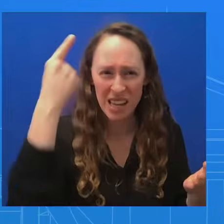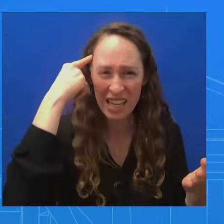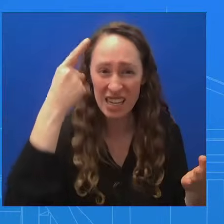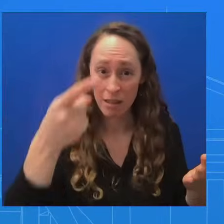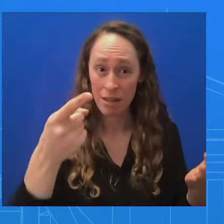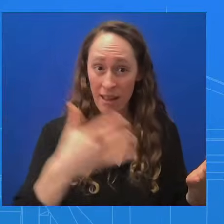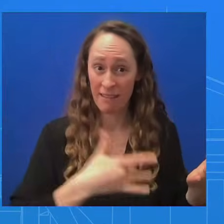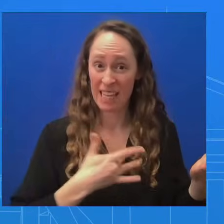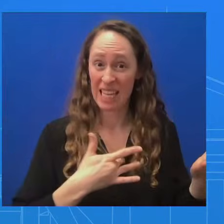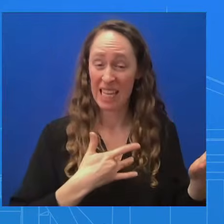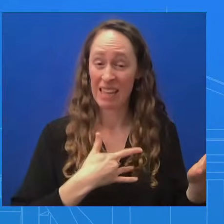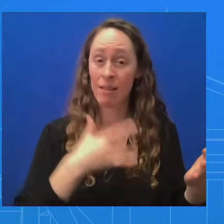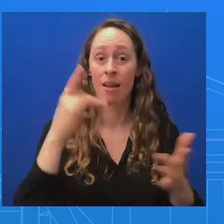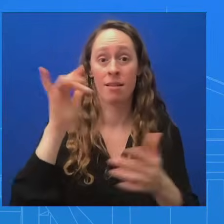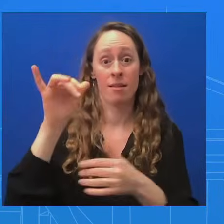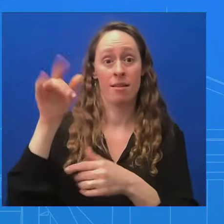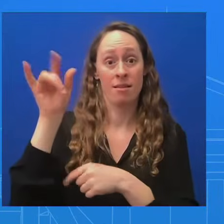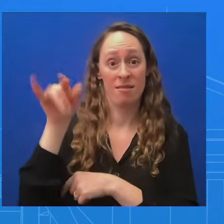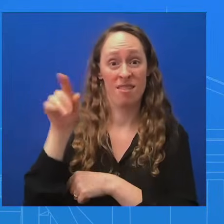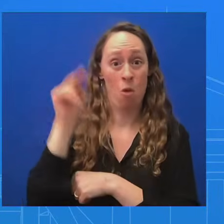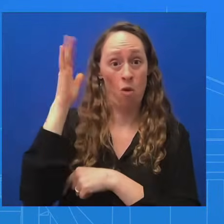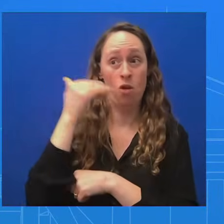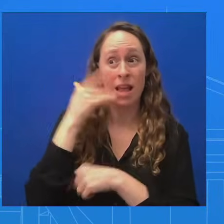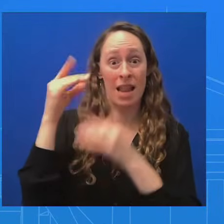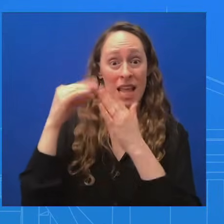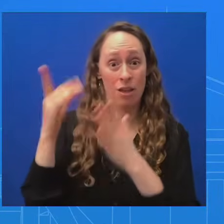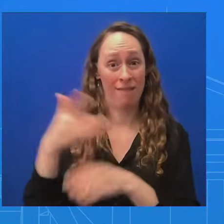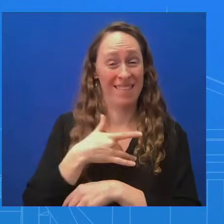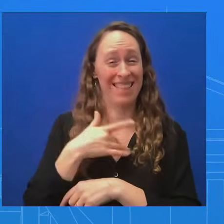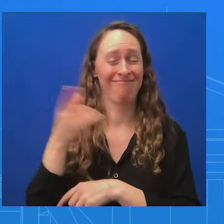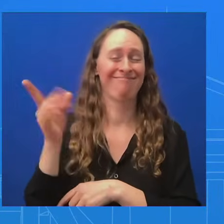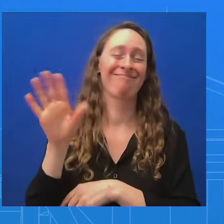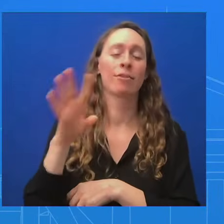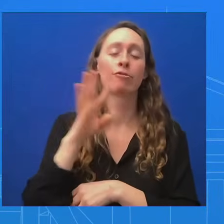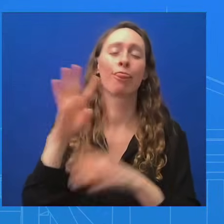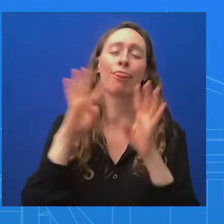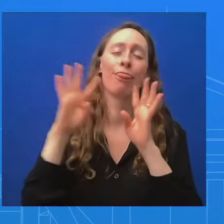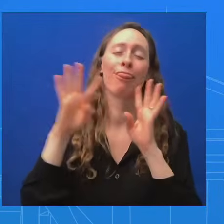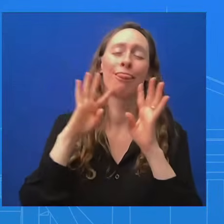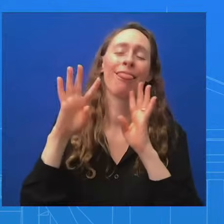Mr. Kirby: You have to take rhetoric like that seriously from a man in charge of a regime